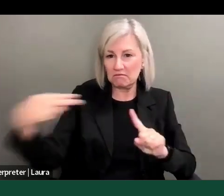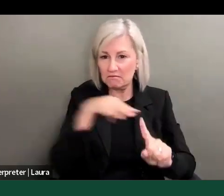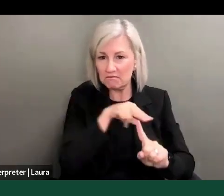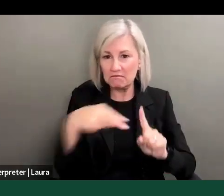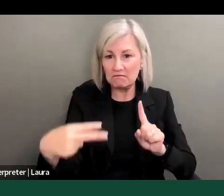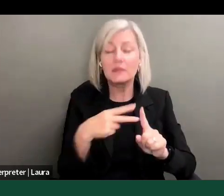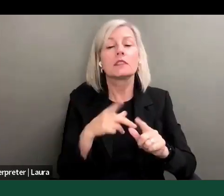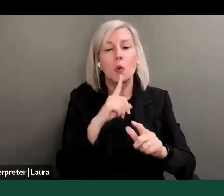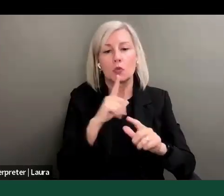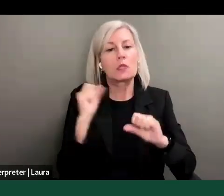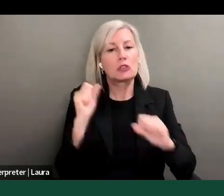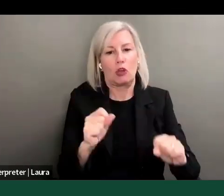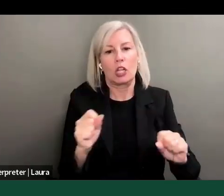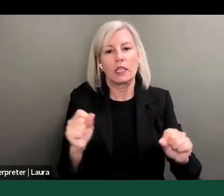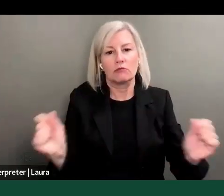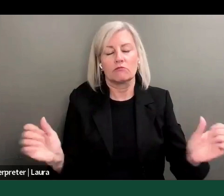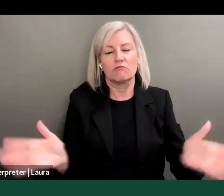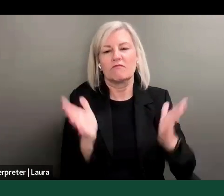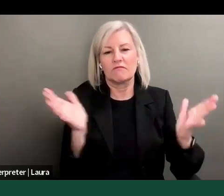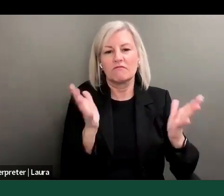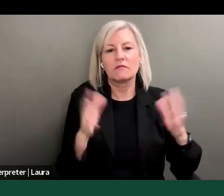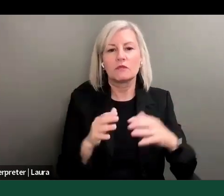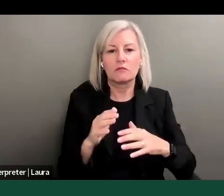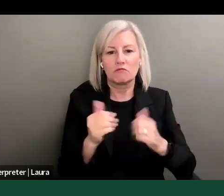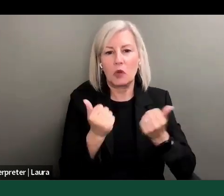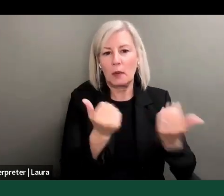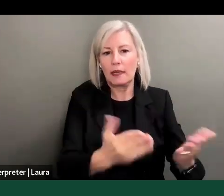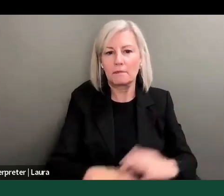if you have that opportunity.